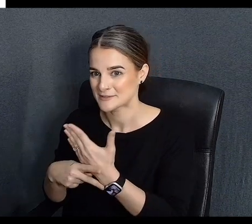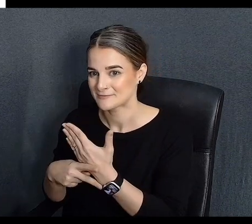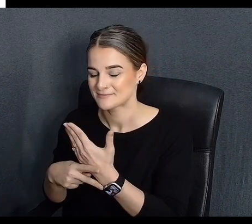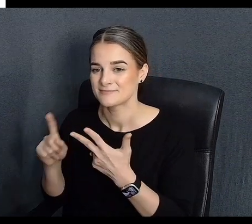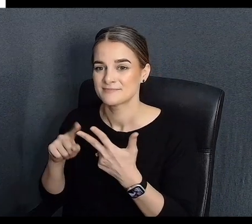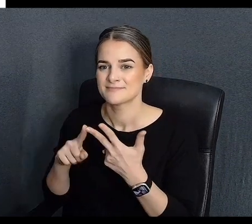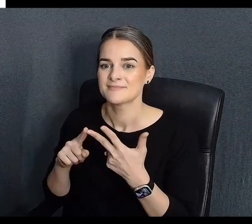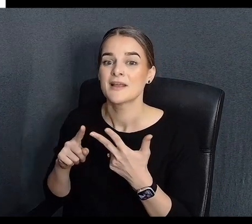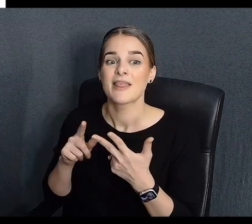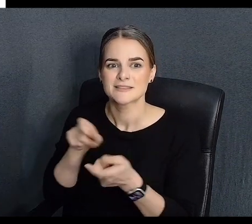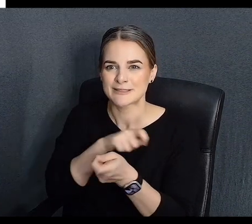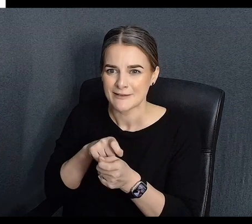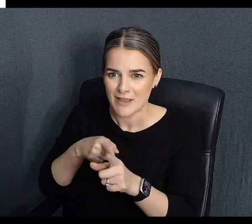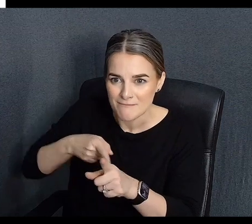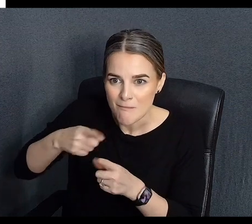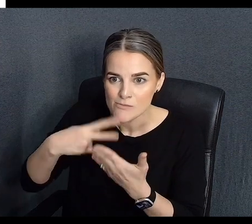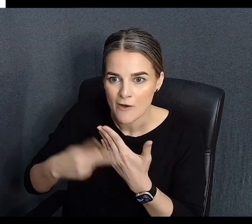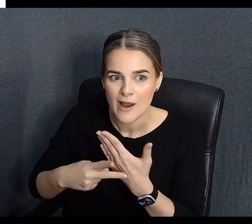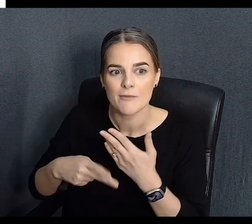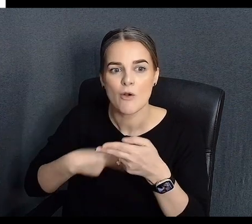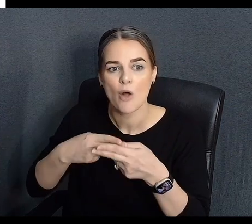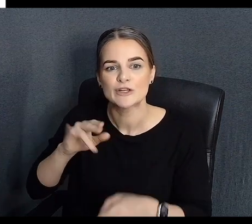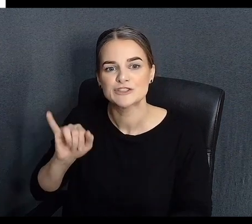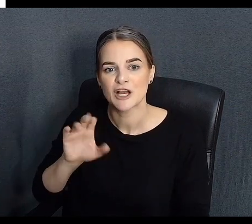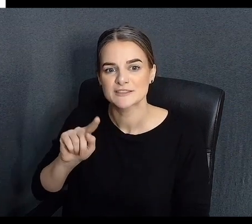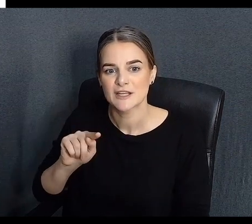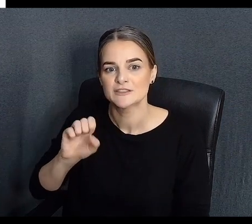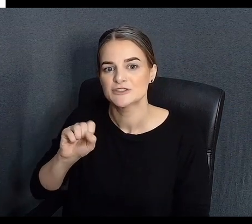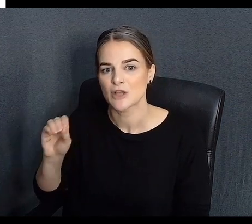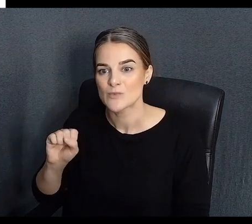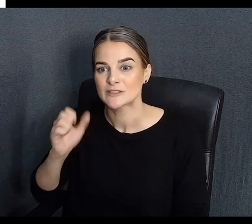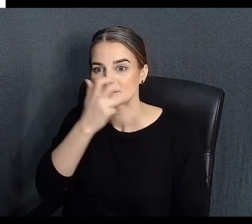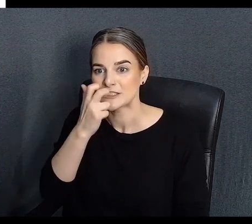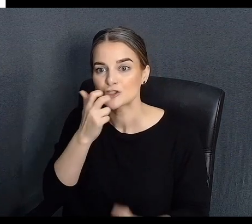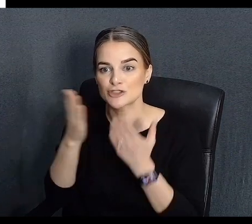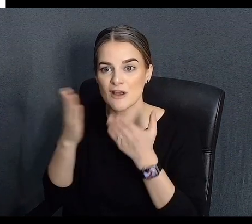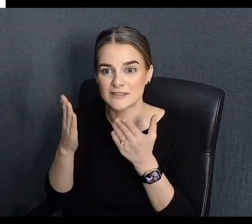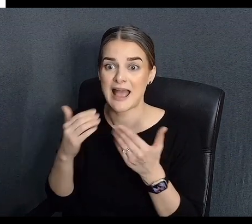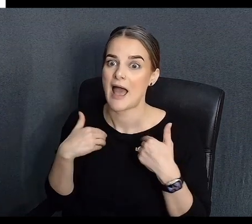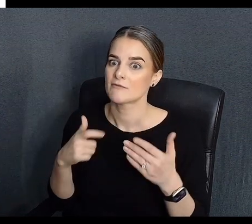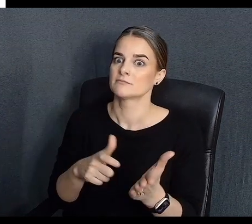is called JustSO Speech Services. There are specific requirements for eligibility with these programs.